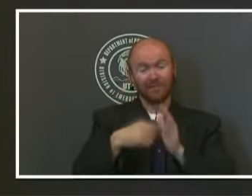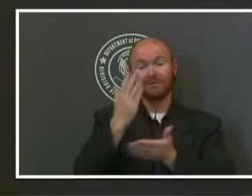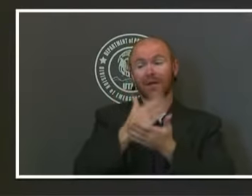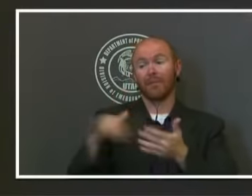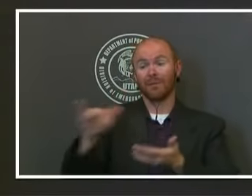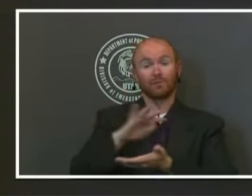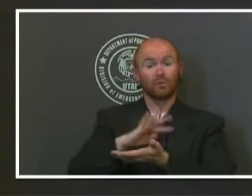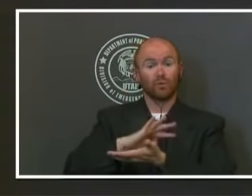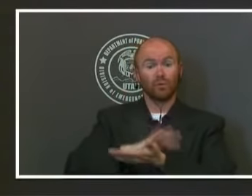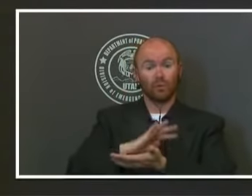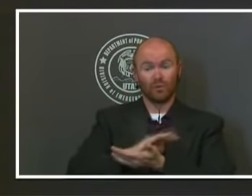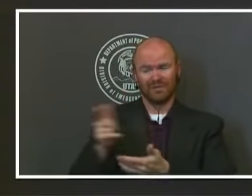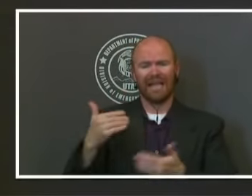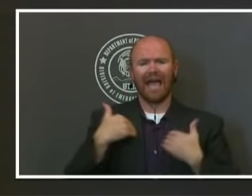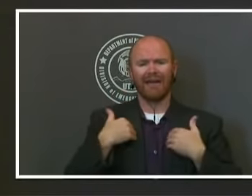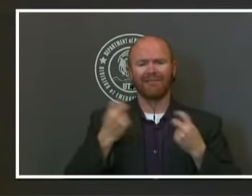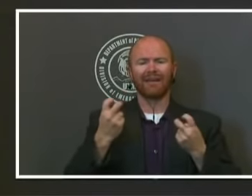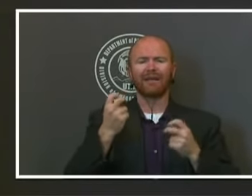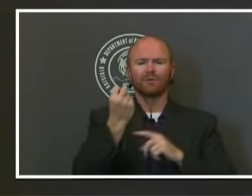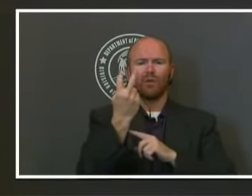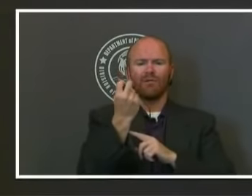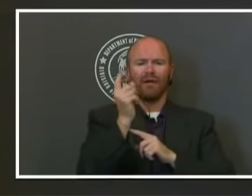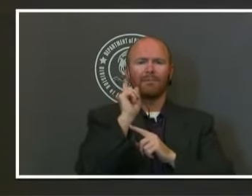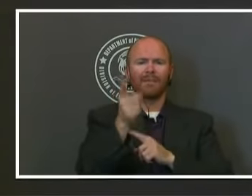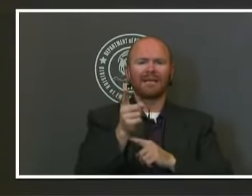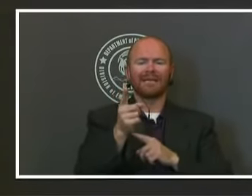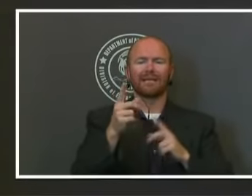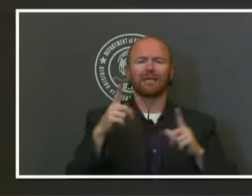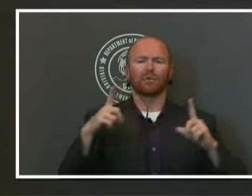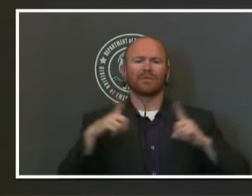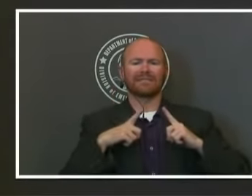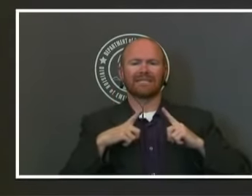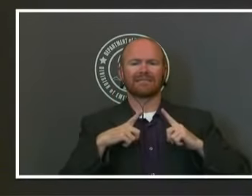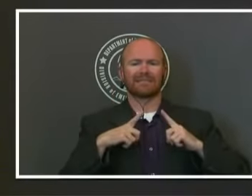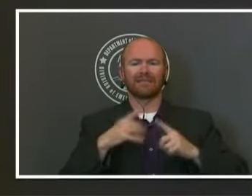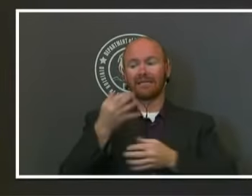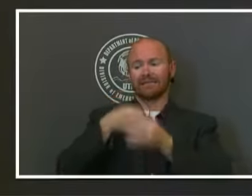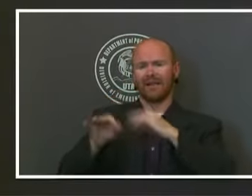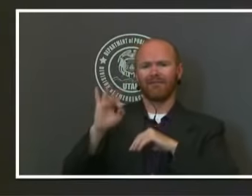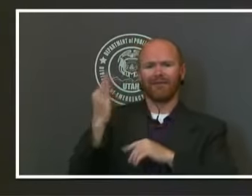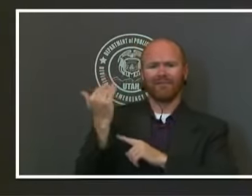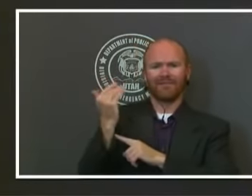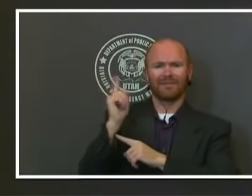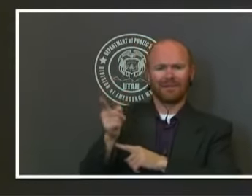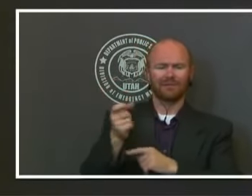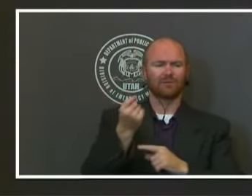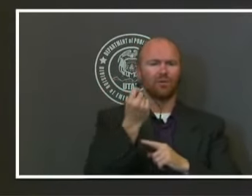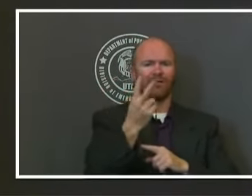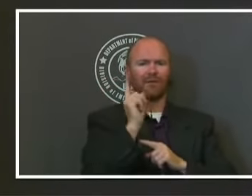example had recess for twelve minutes because it was well it